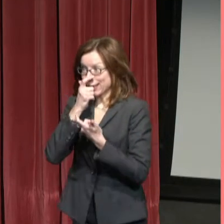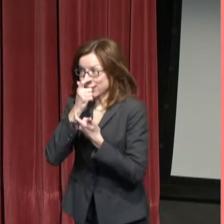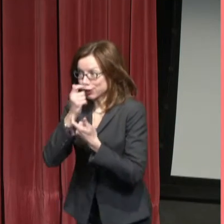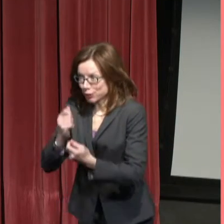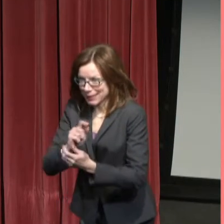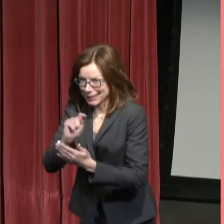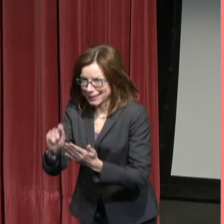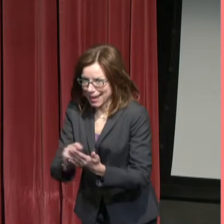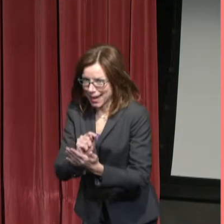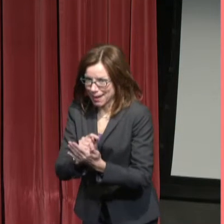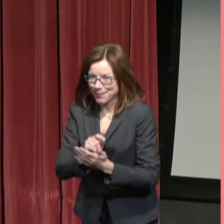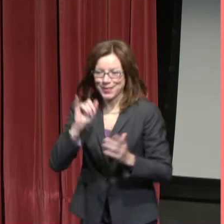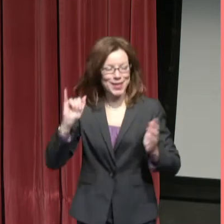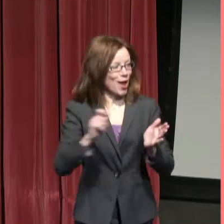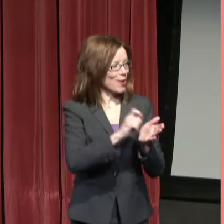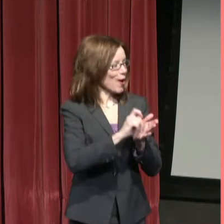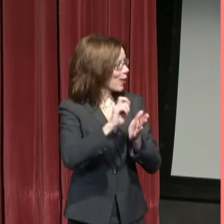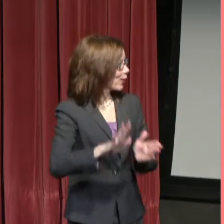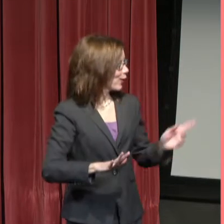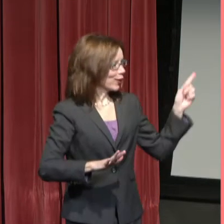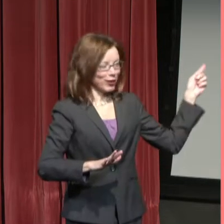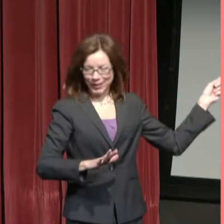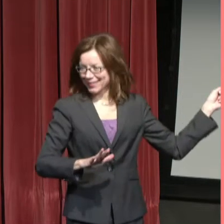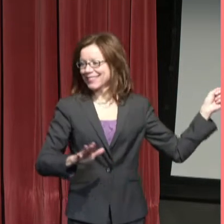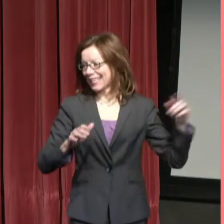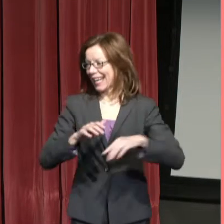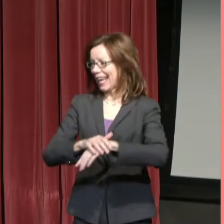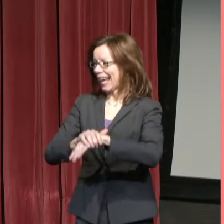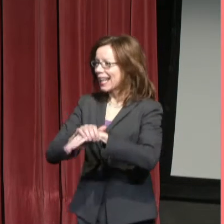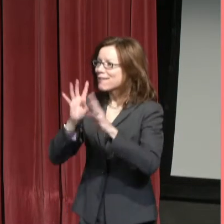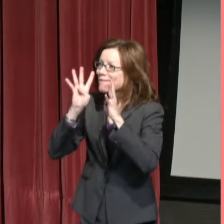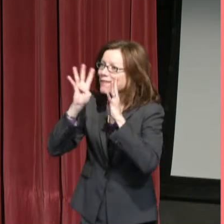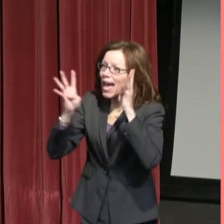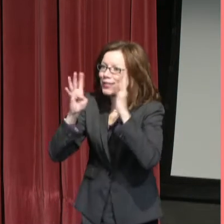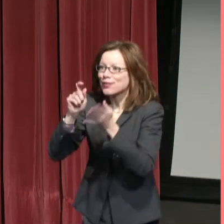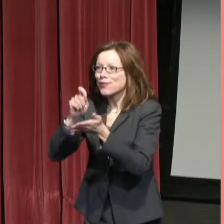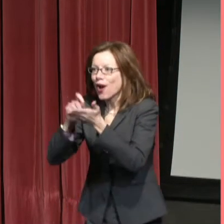who is England's most famous fantasy author, wrote a book called Interesting Times.